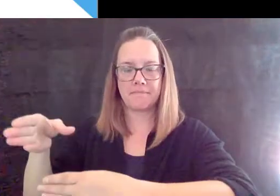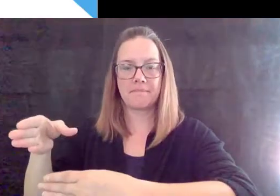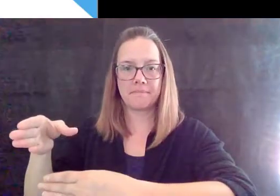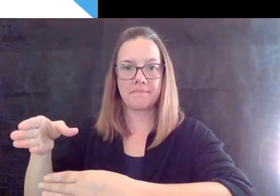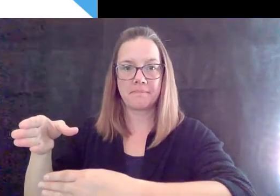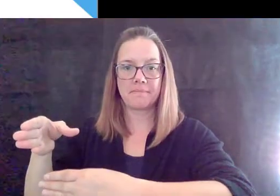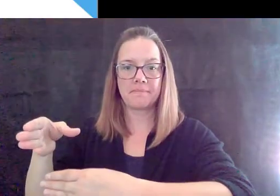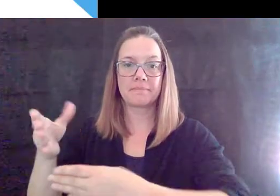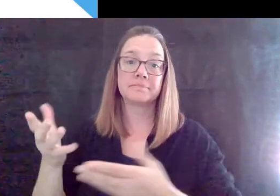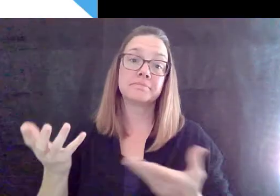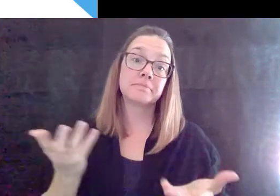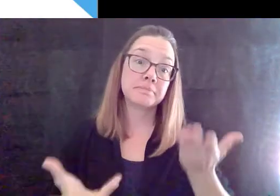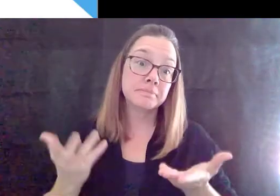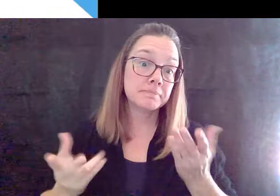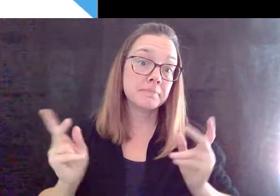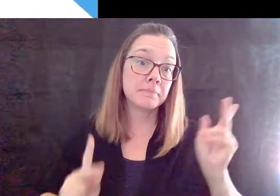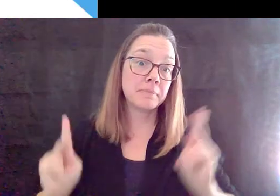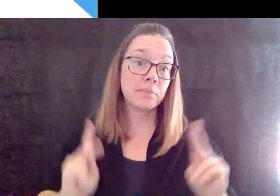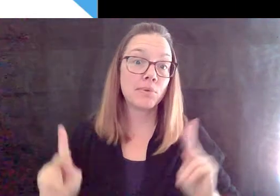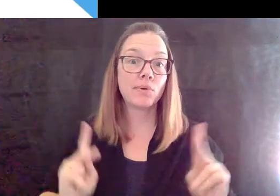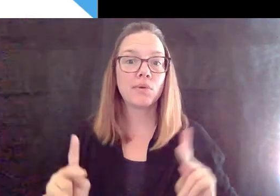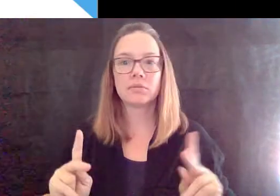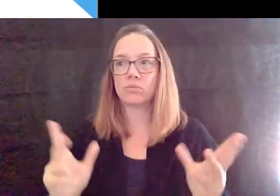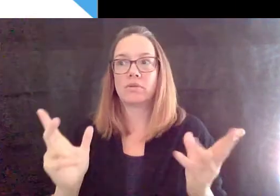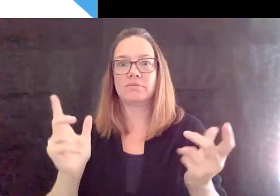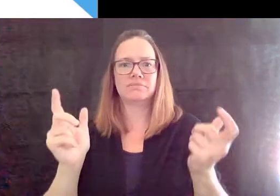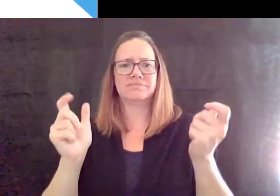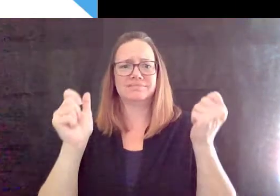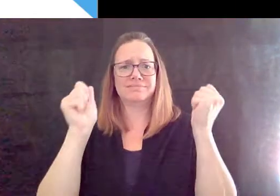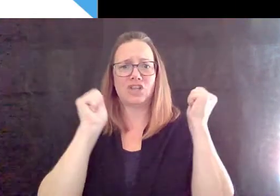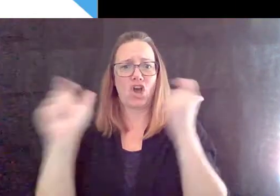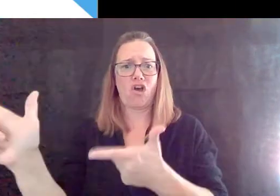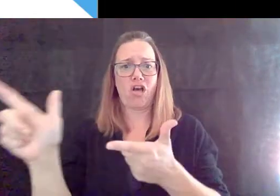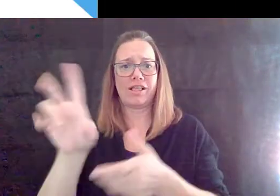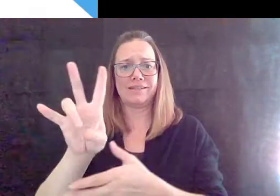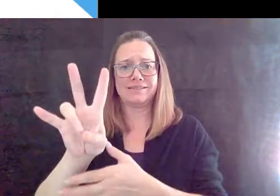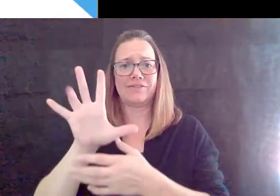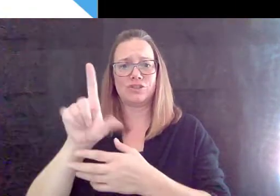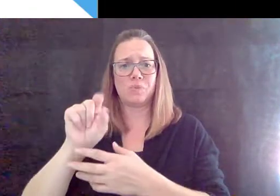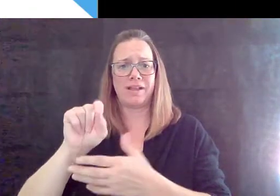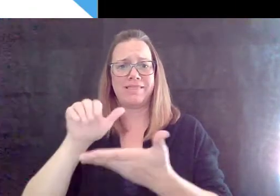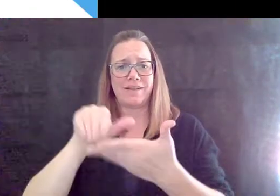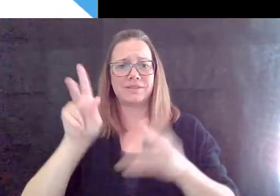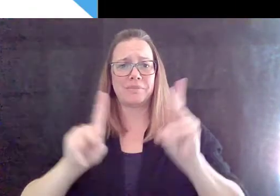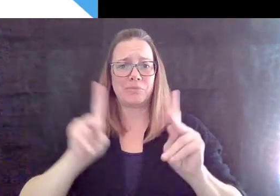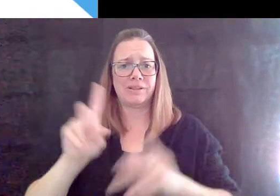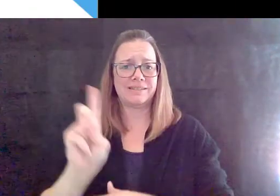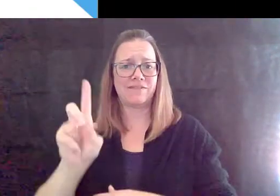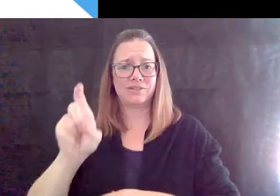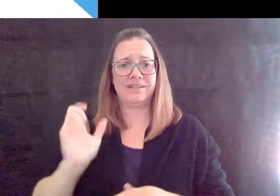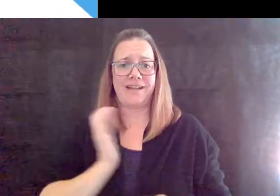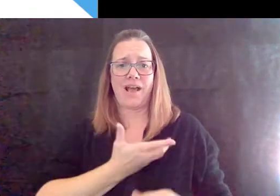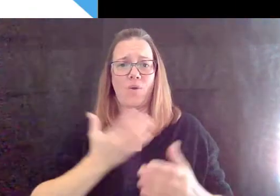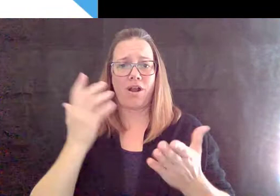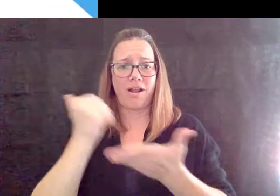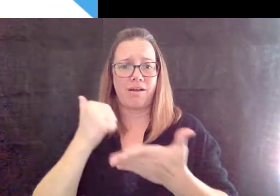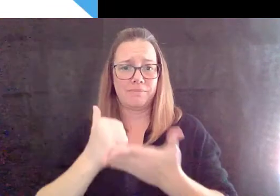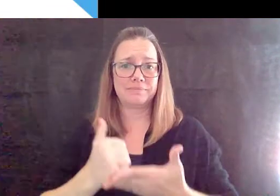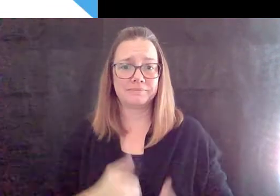And that the people, like really everyone, all 720,000 residents in Denver could use our help.